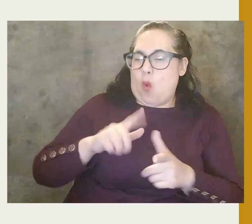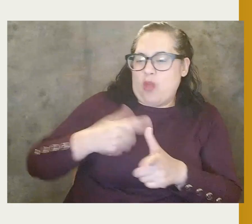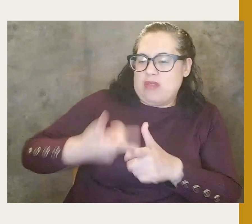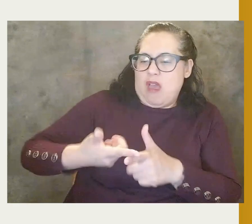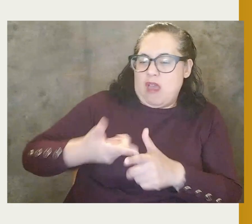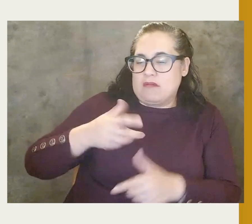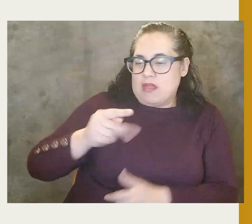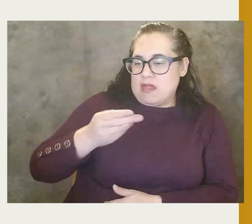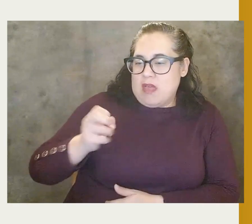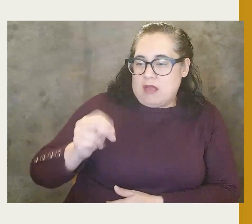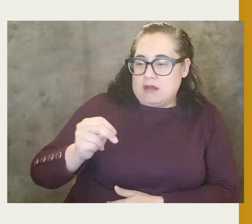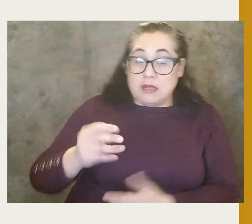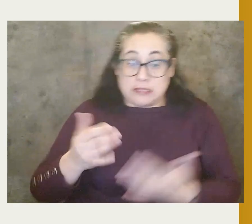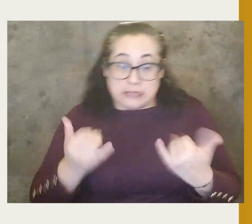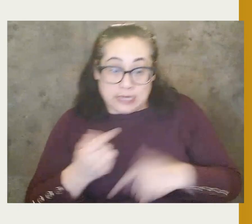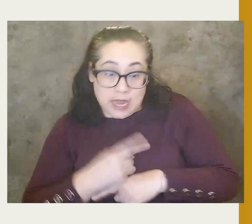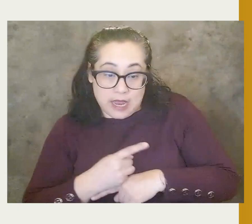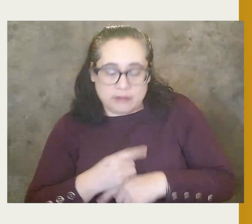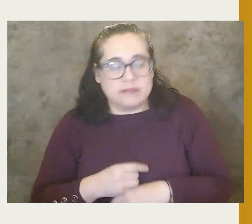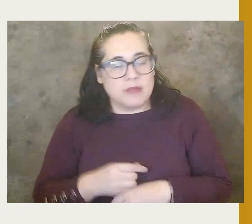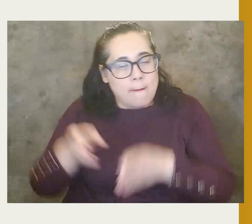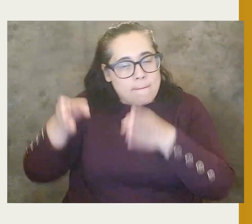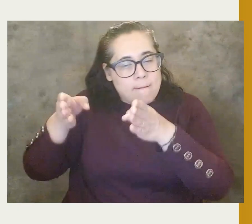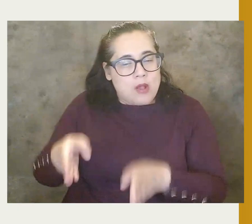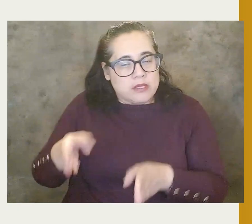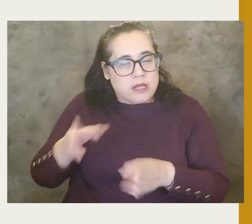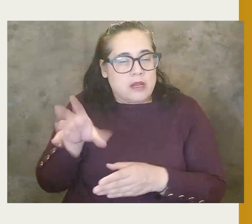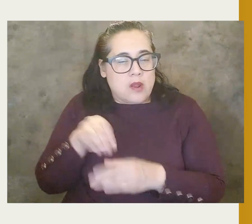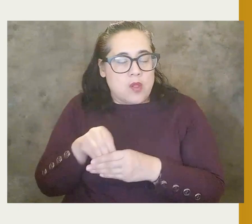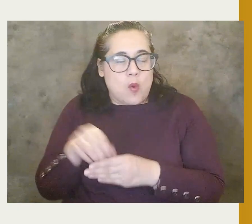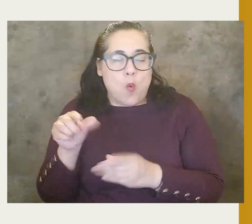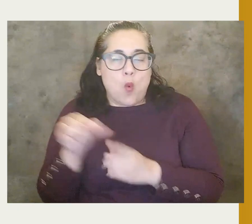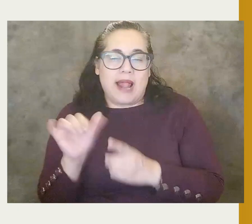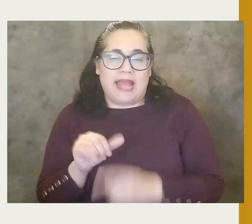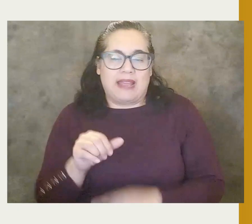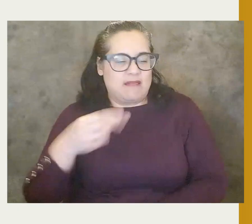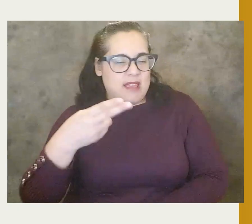Persondixis includes words like he, they, she,